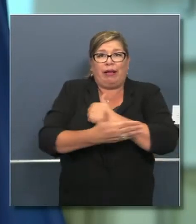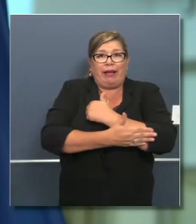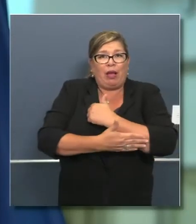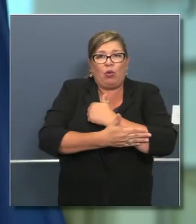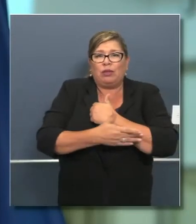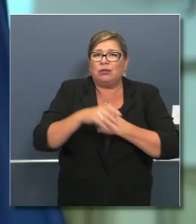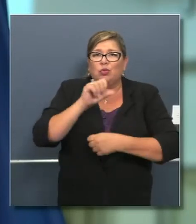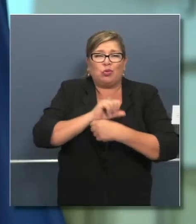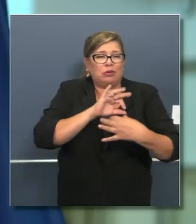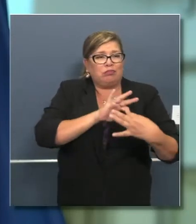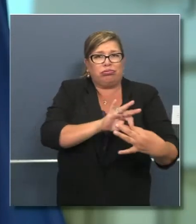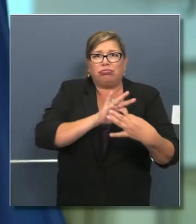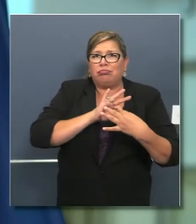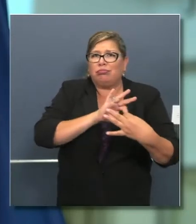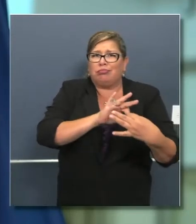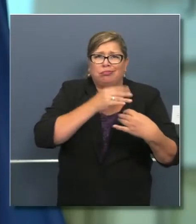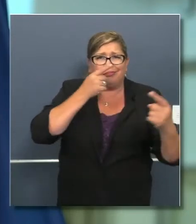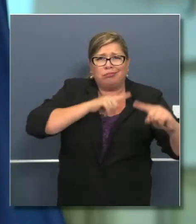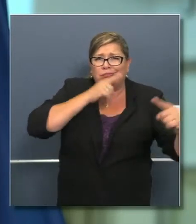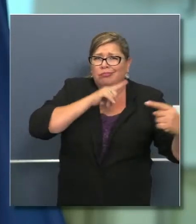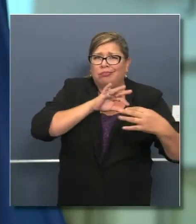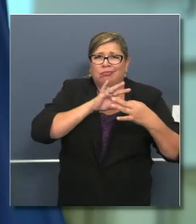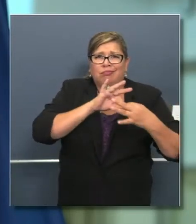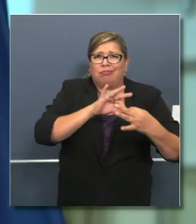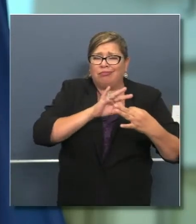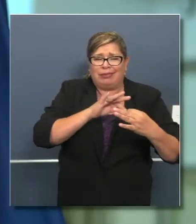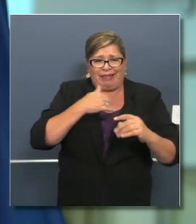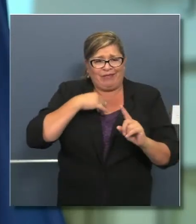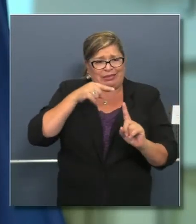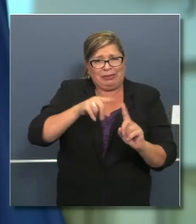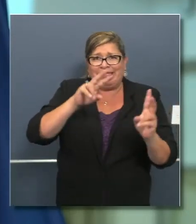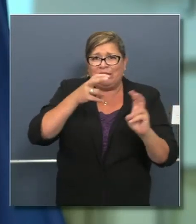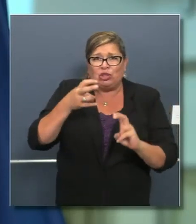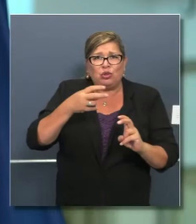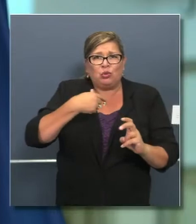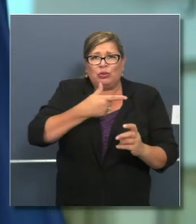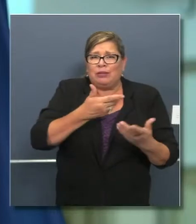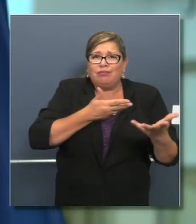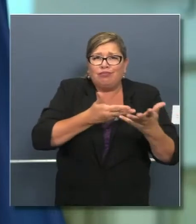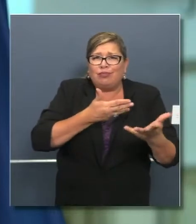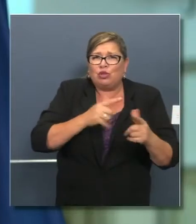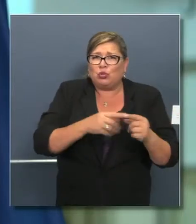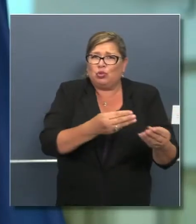the state to address those specific issues you recall just two days ago we put those out and